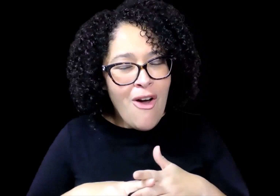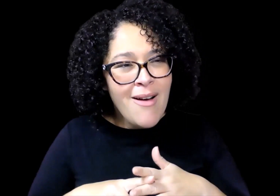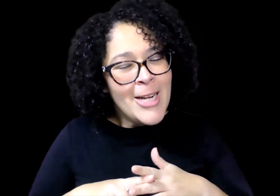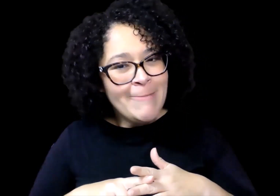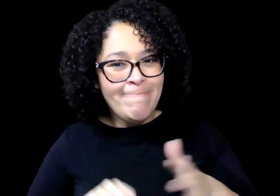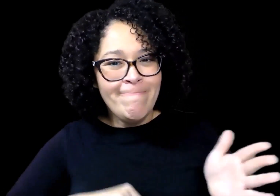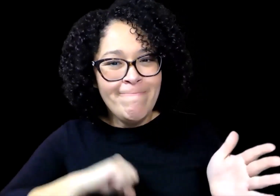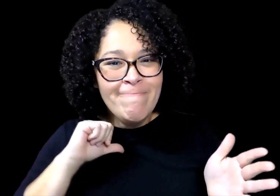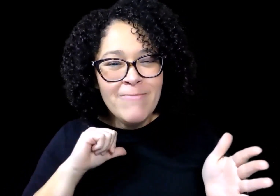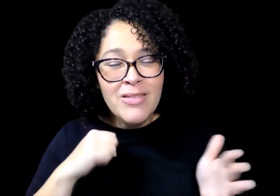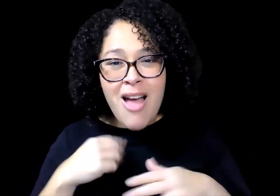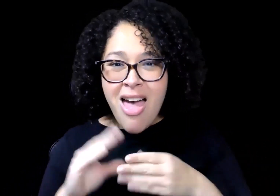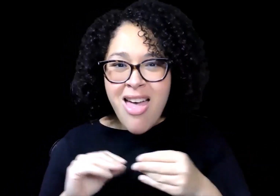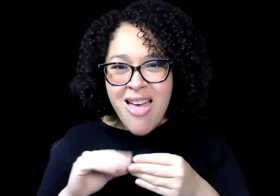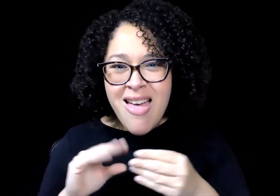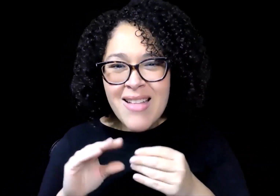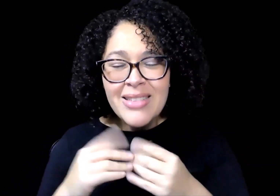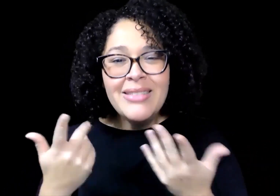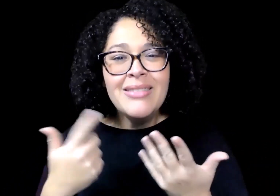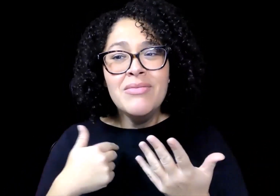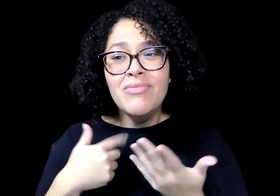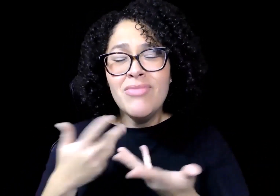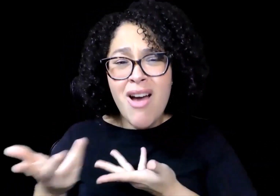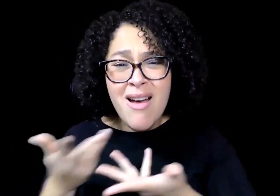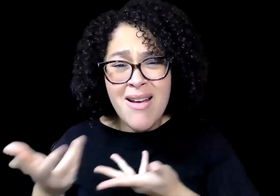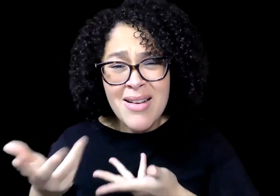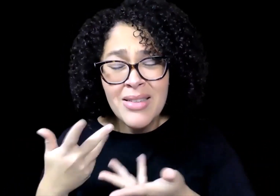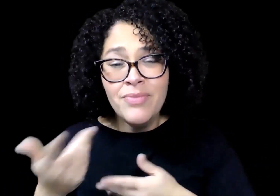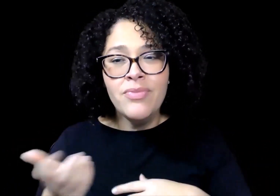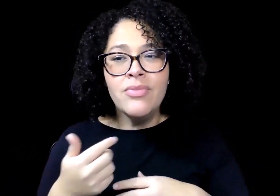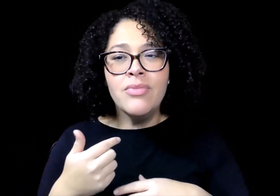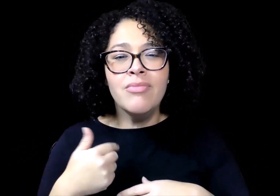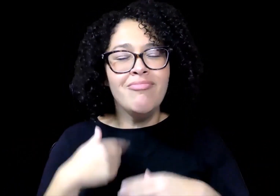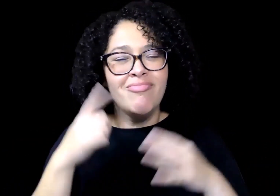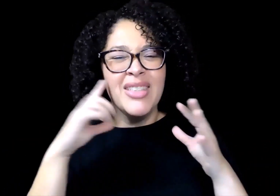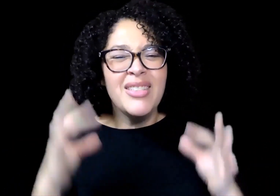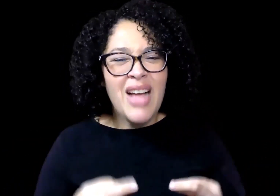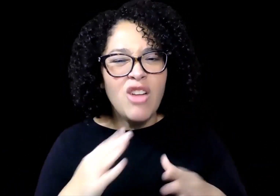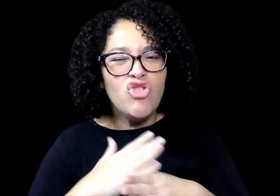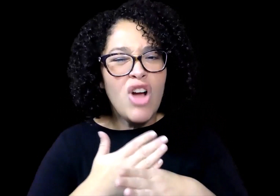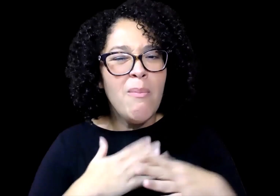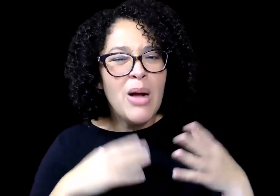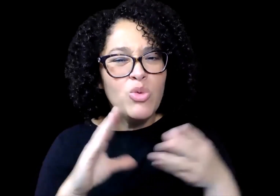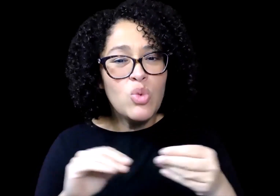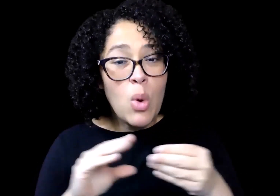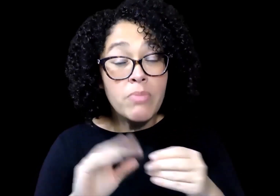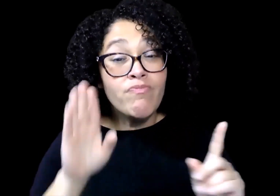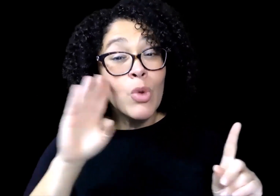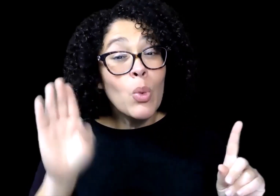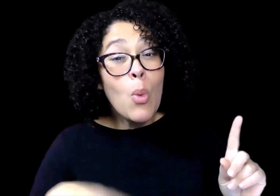and even though I had you know that very close family now I could share their pride and I could